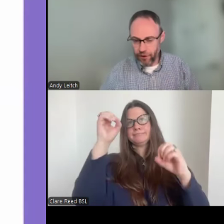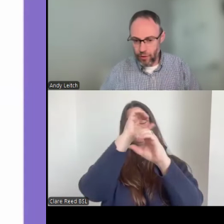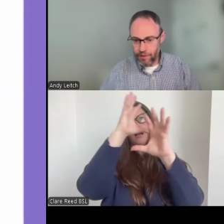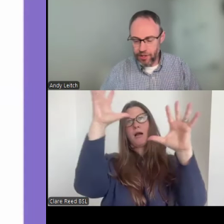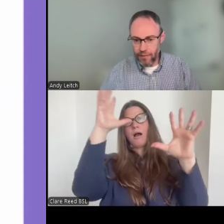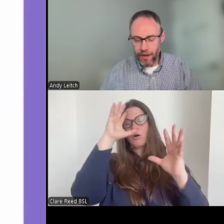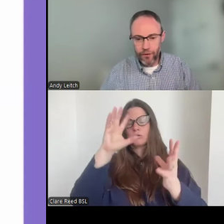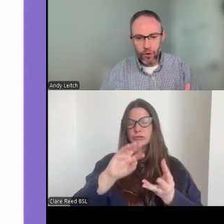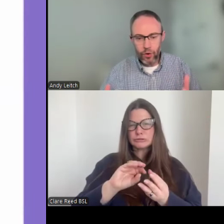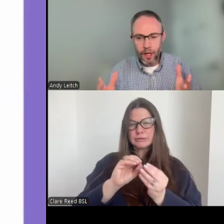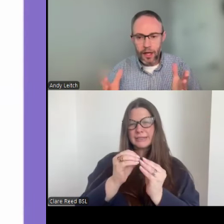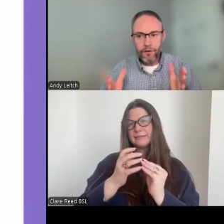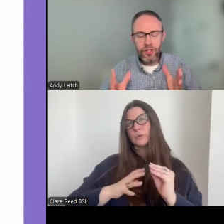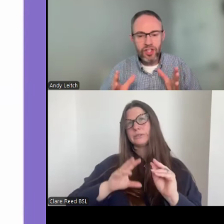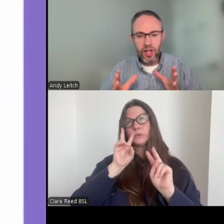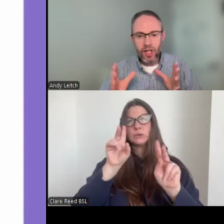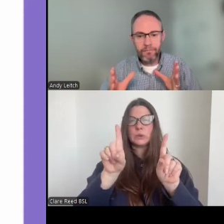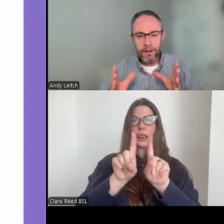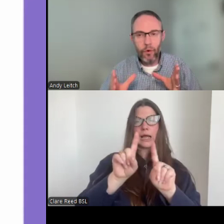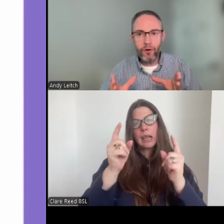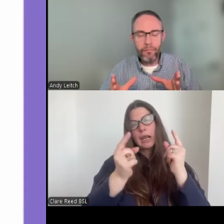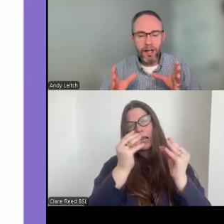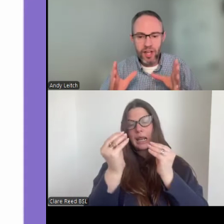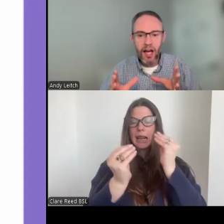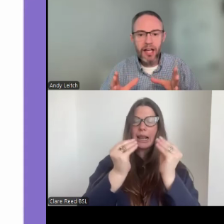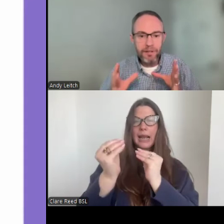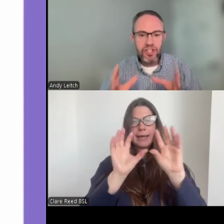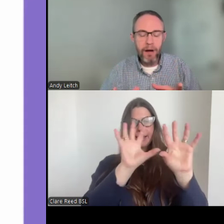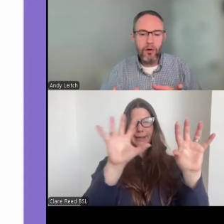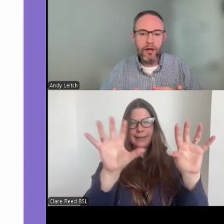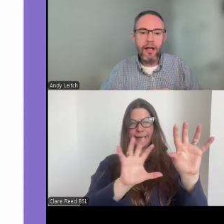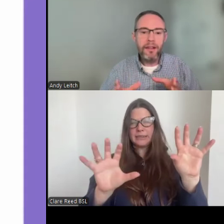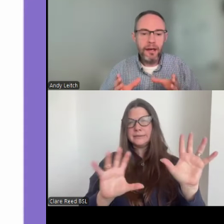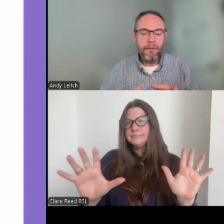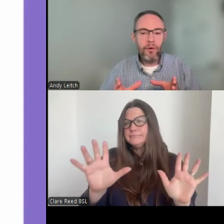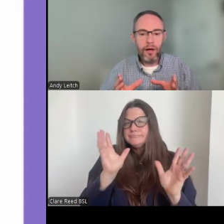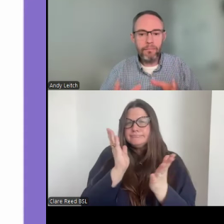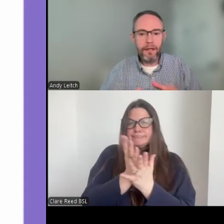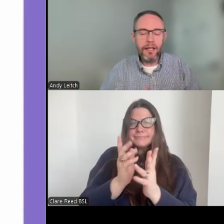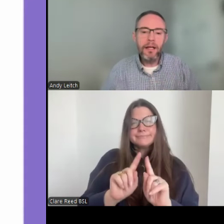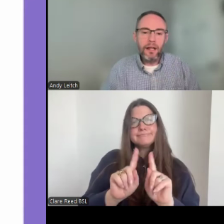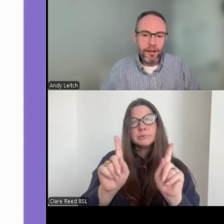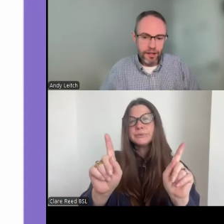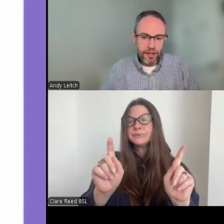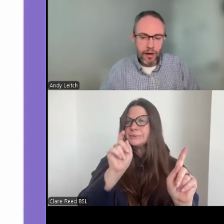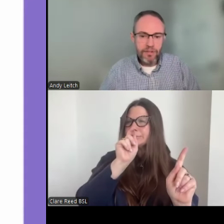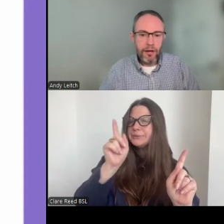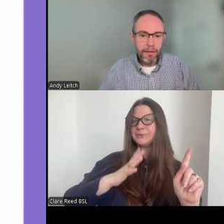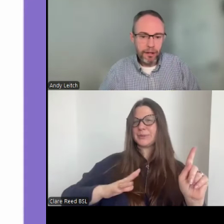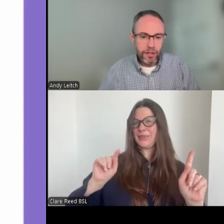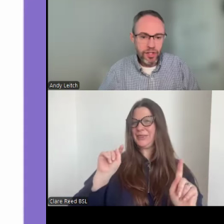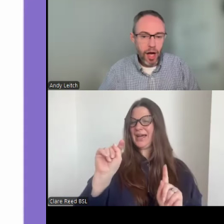of your website, if your design, what you've got in mind, is highly bespoke, then it might well be that these website builders